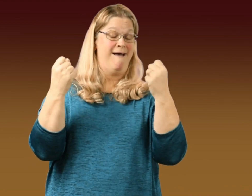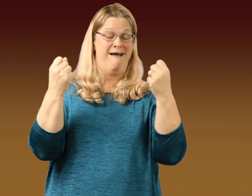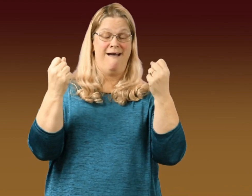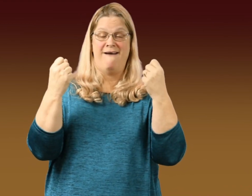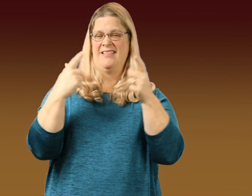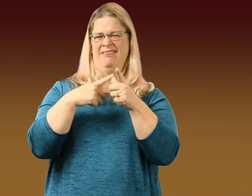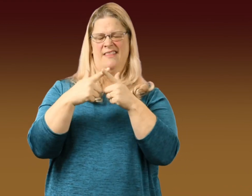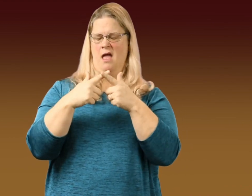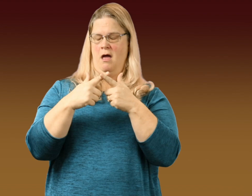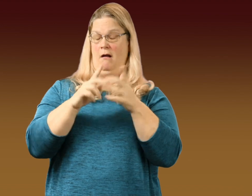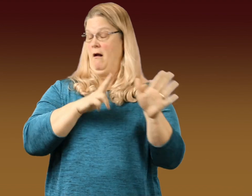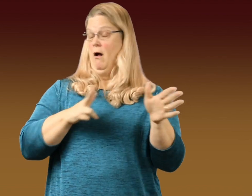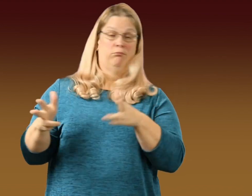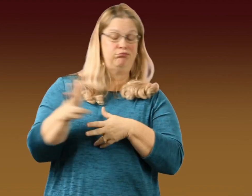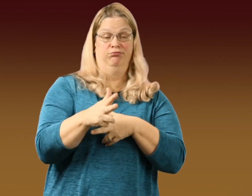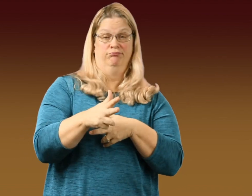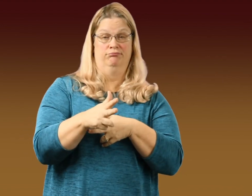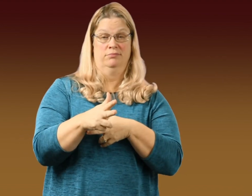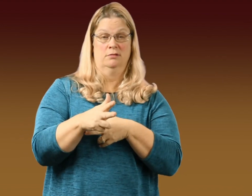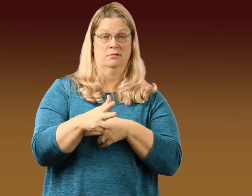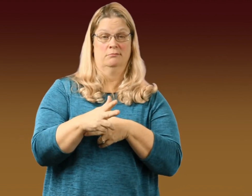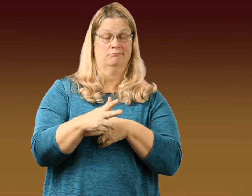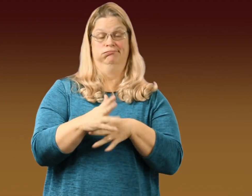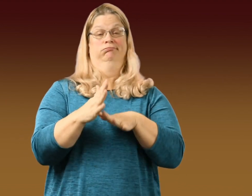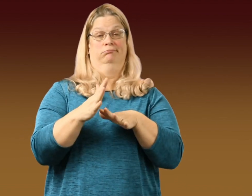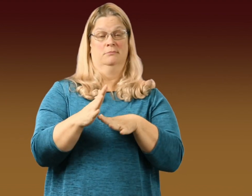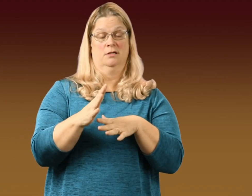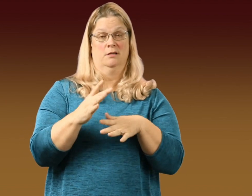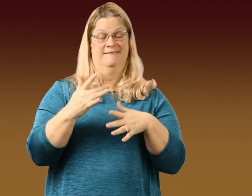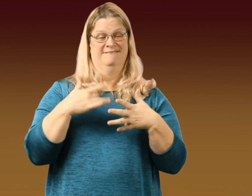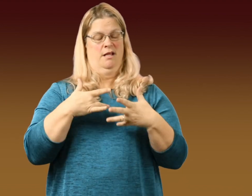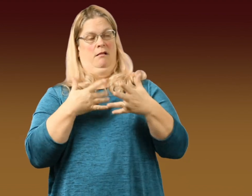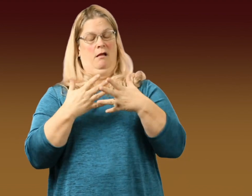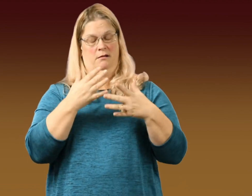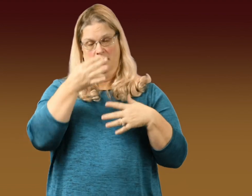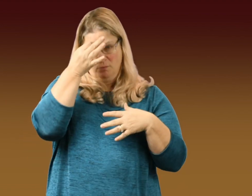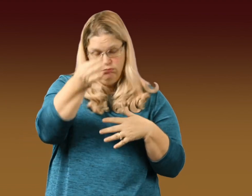It's the same concept of when you're driving, and then, all of a sudden, someone cuts you off.